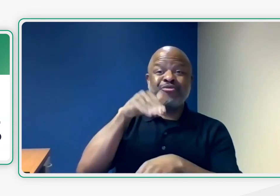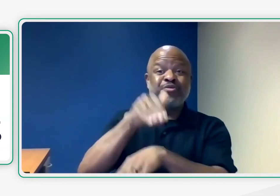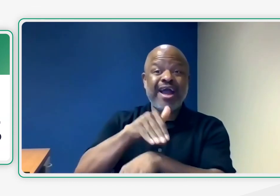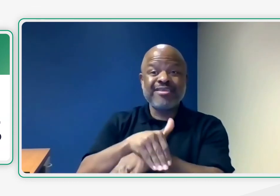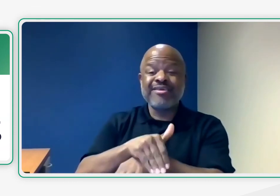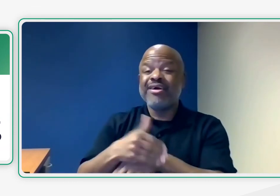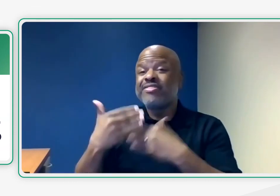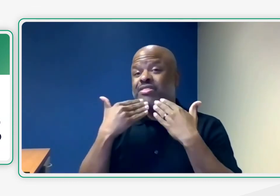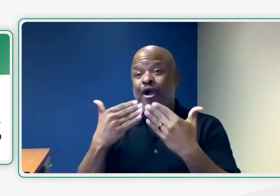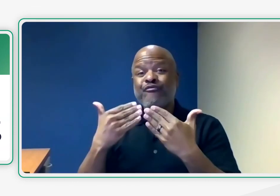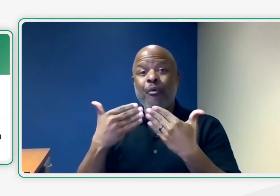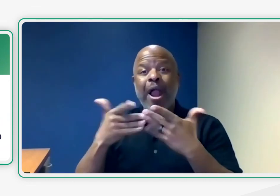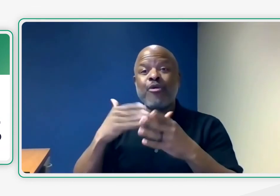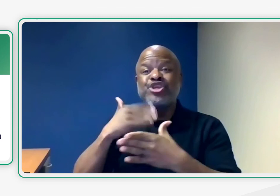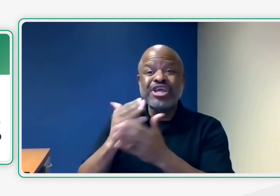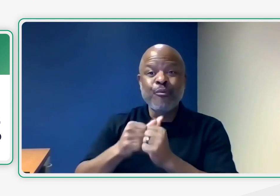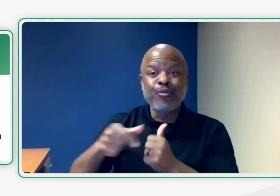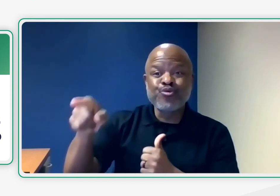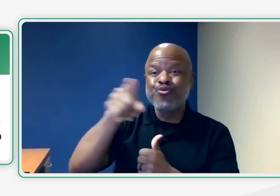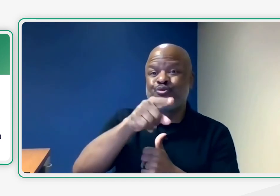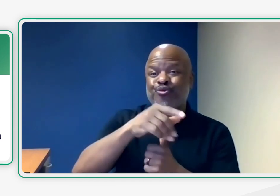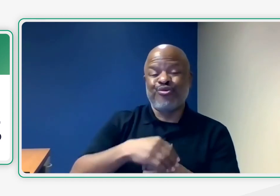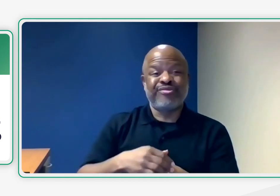And, of course, lastly, thank you to all of you for joining me this evening.